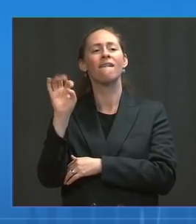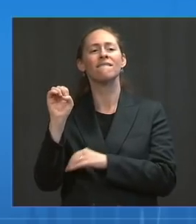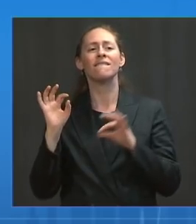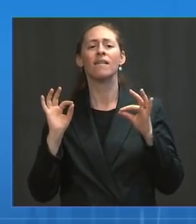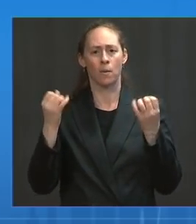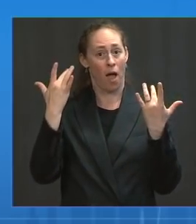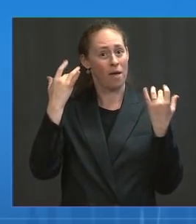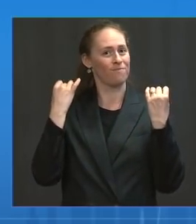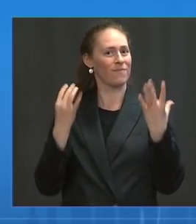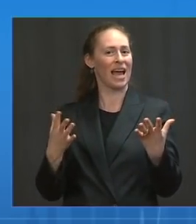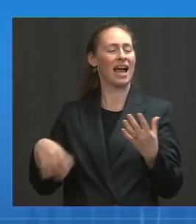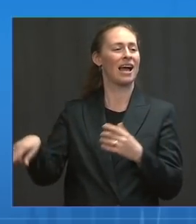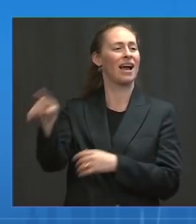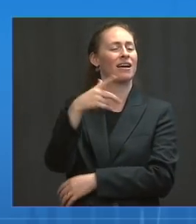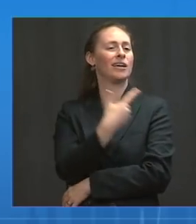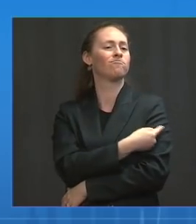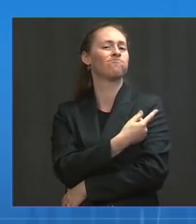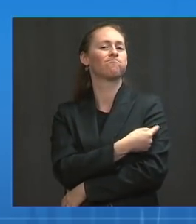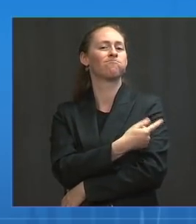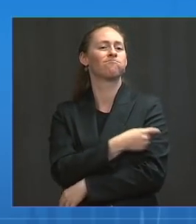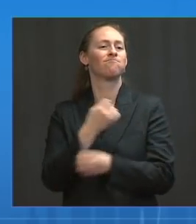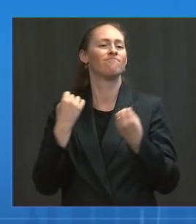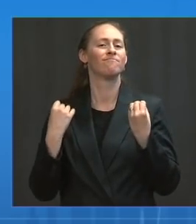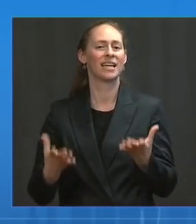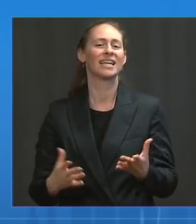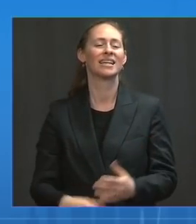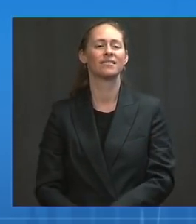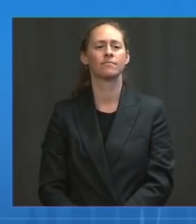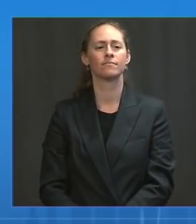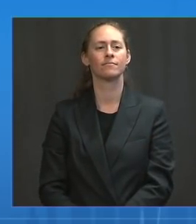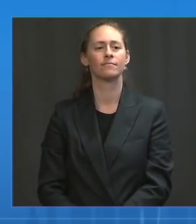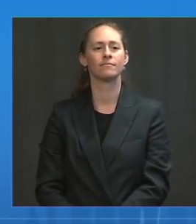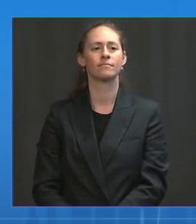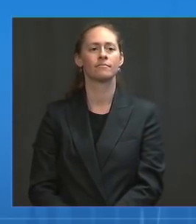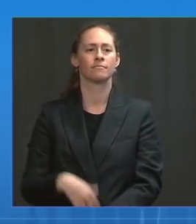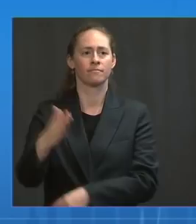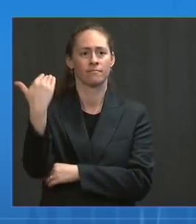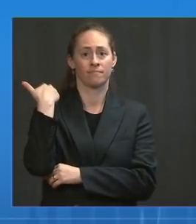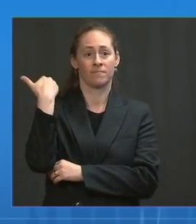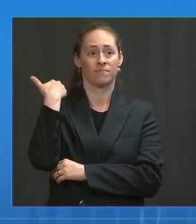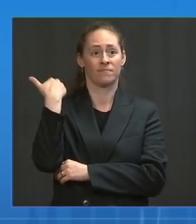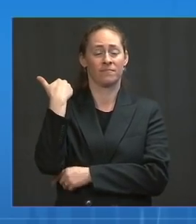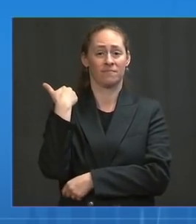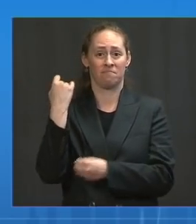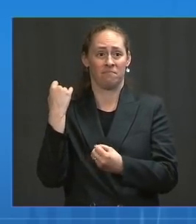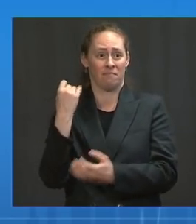We have moved from getting Americans vaccinated at a speed and scale never seen before to focusing